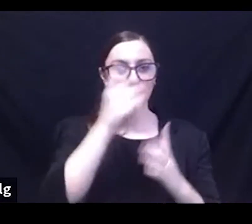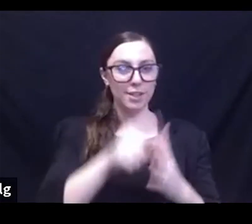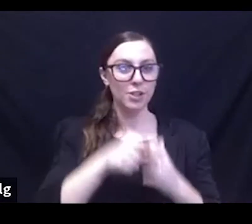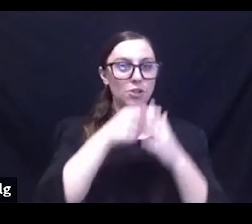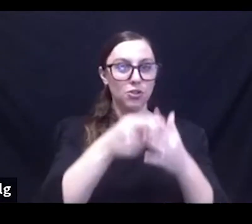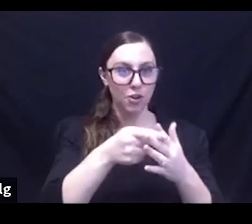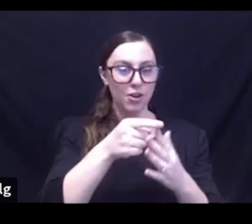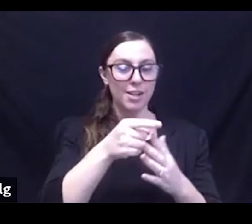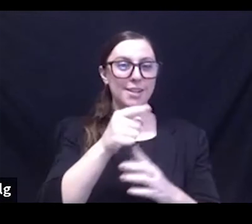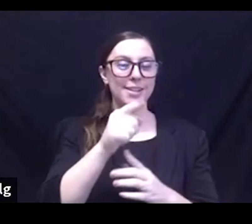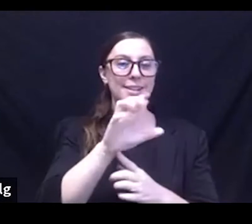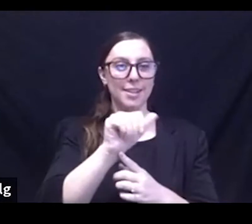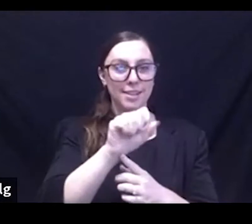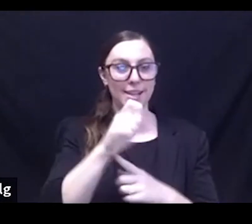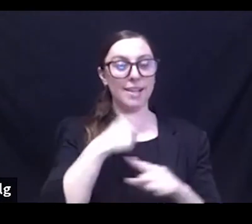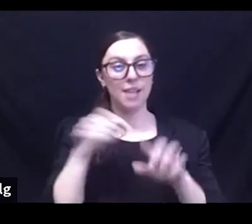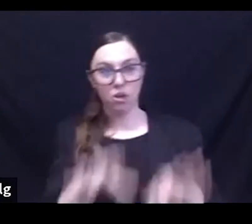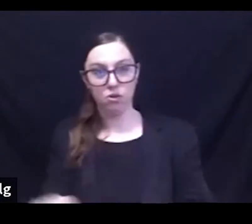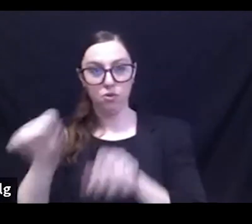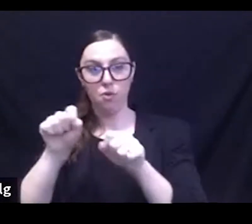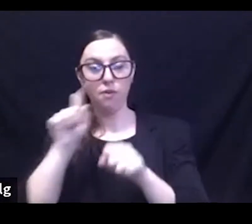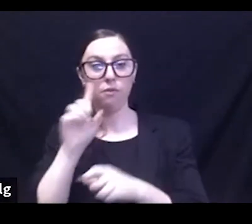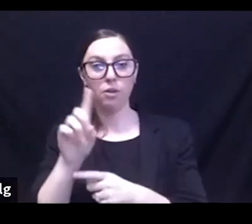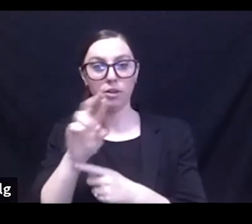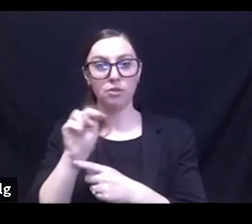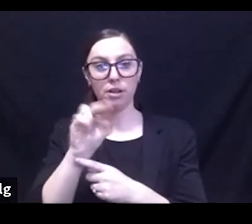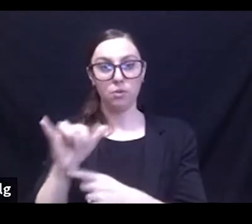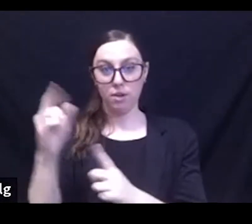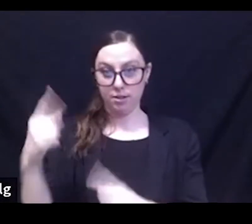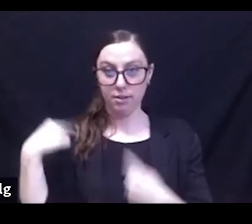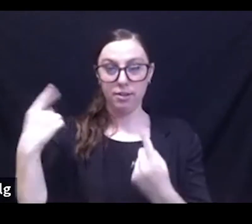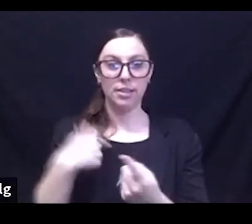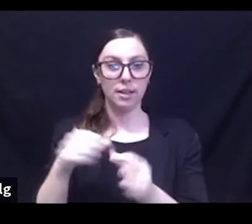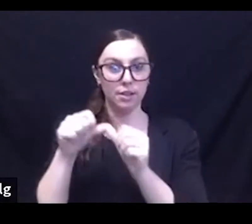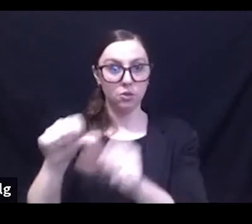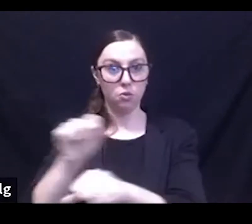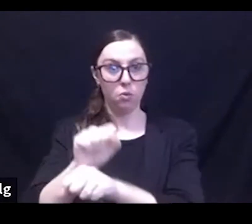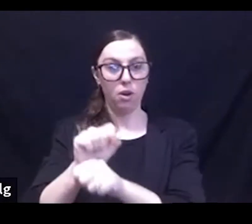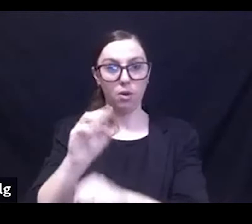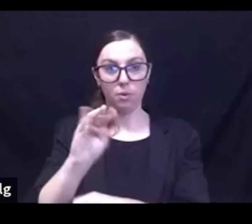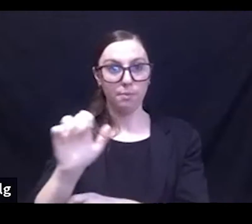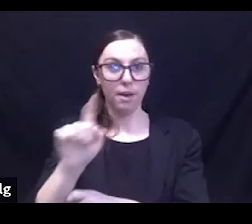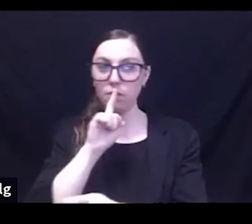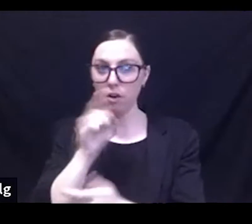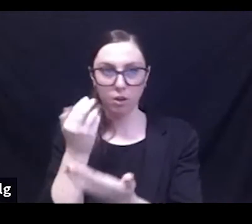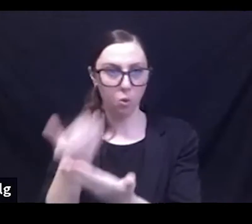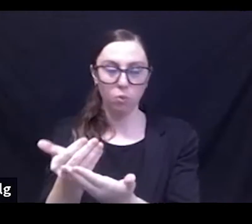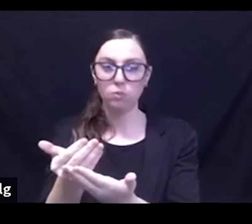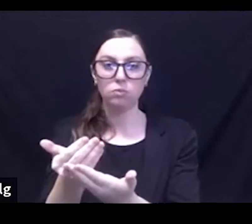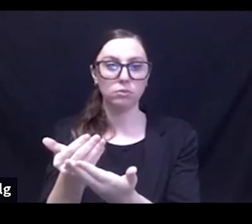over for her on behalf of DRNY and have since had the privilege to continue working with Michael very closely.